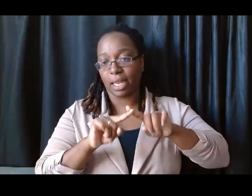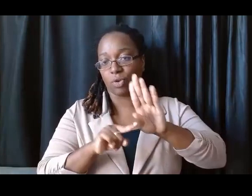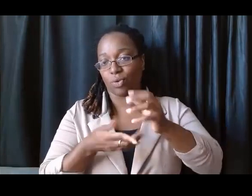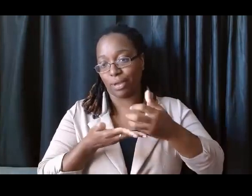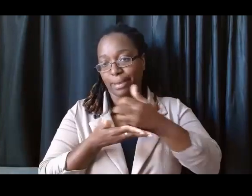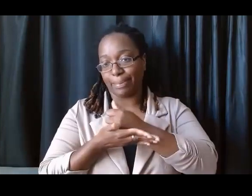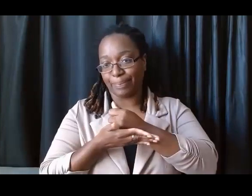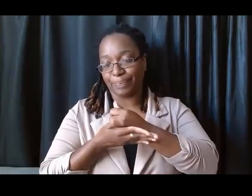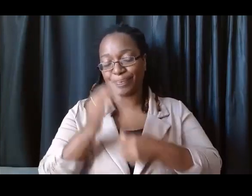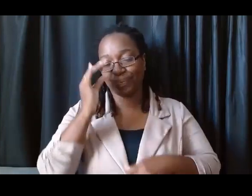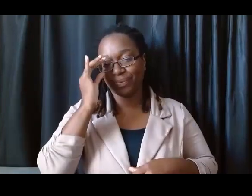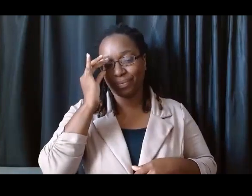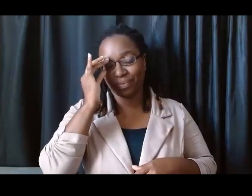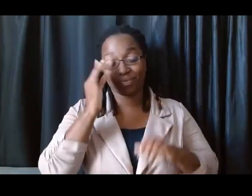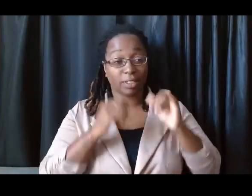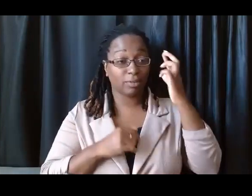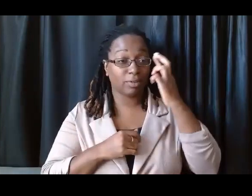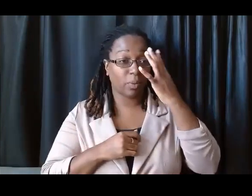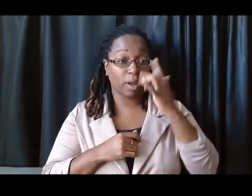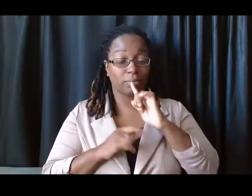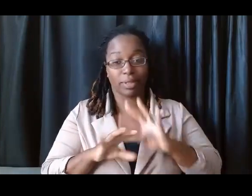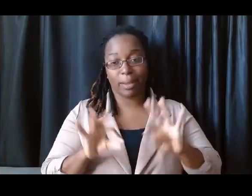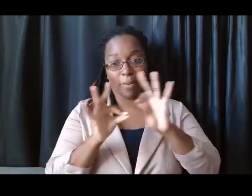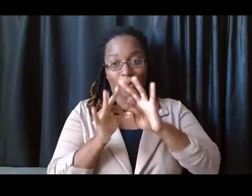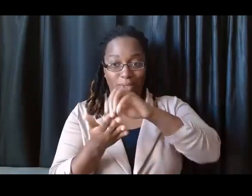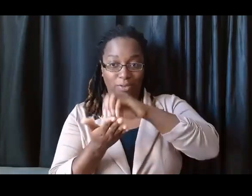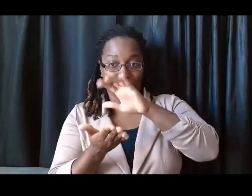which is why it is important to report which is what we're going to talk about today.